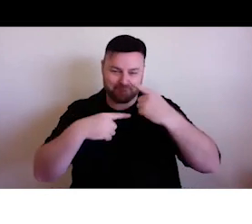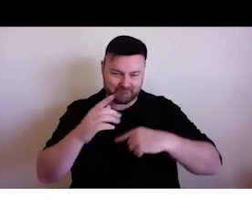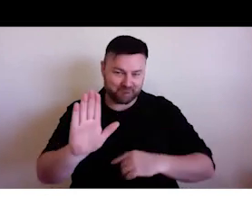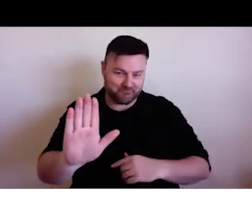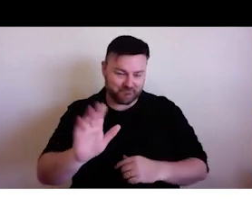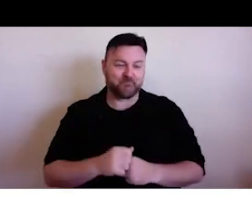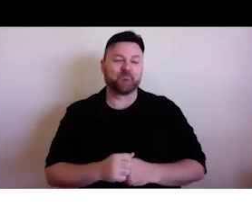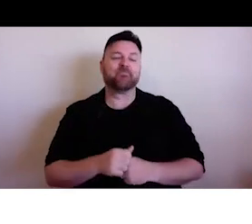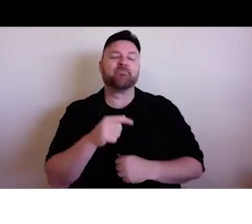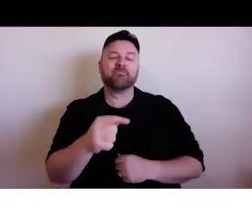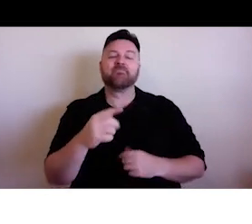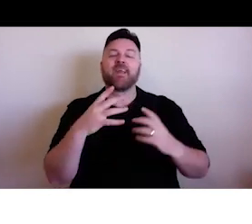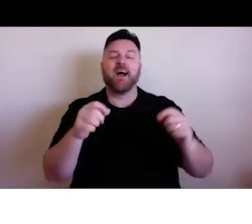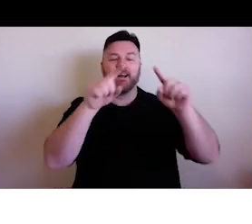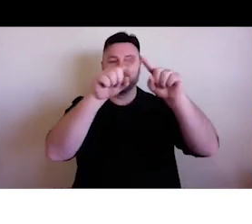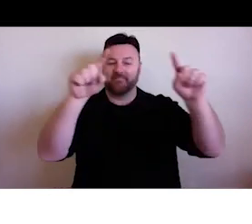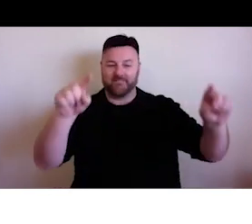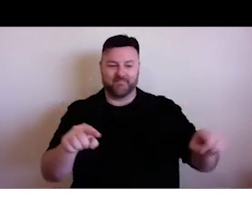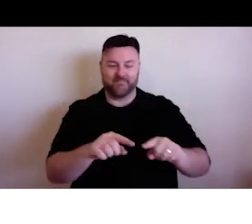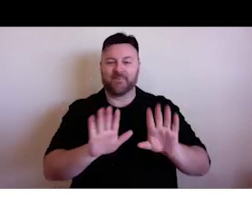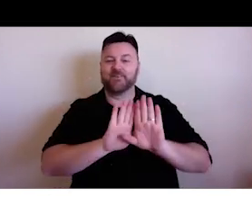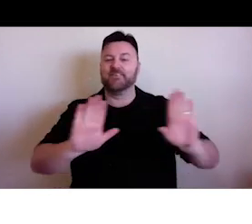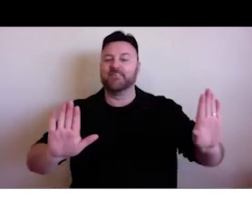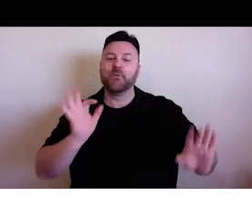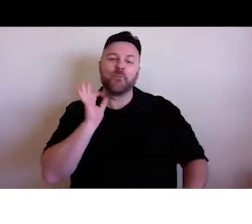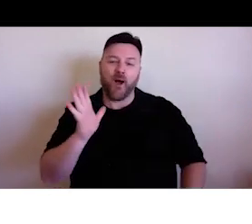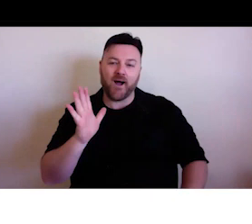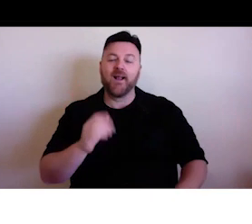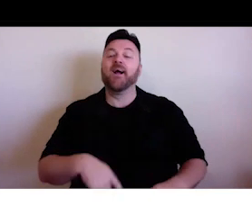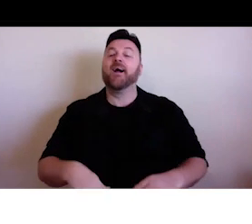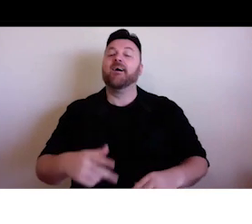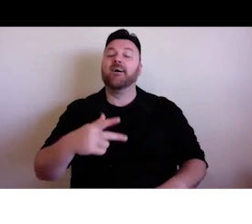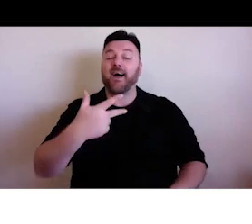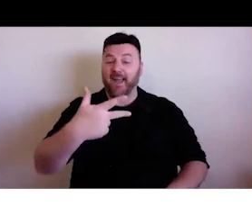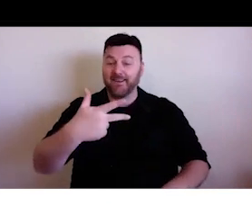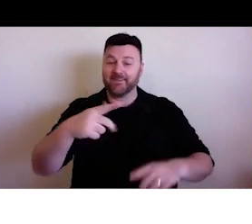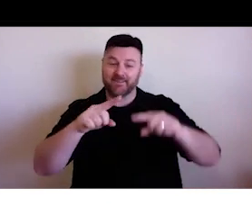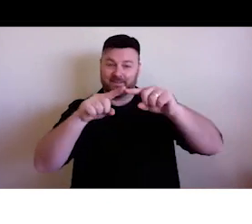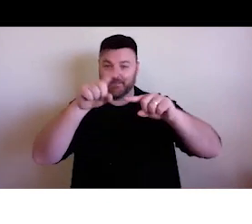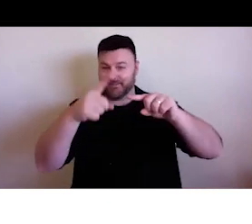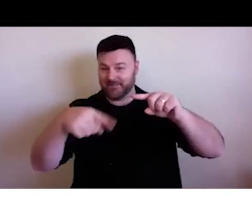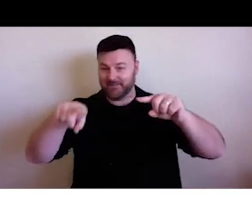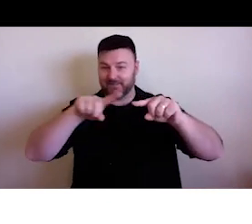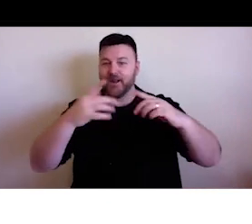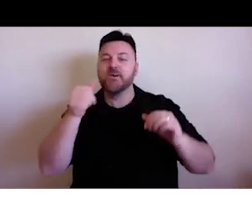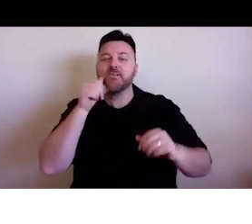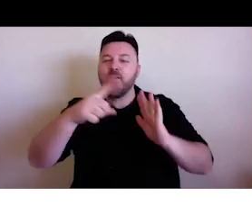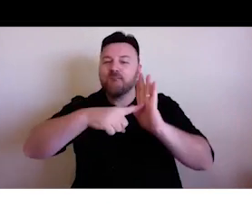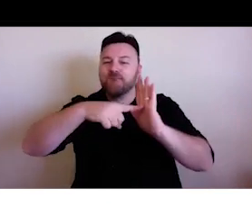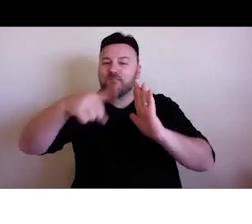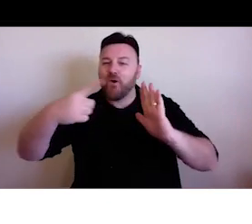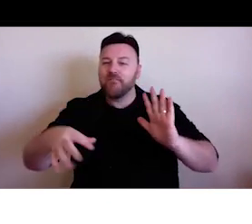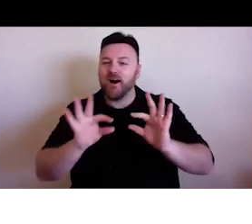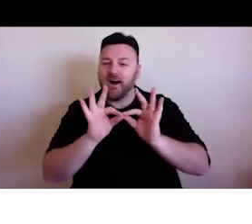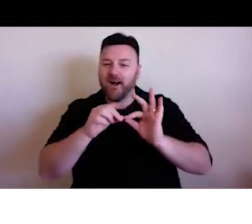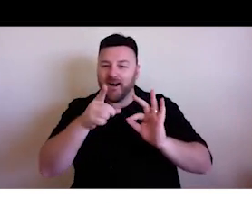have a figure 8 lying on its side in an infinity symbol. This diagram is